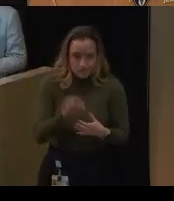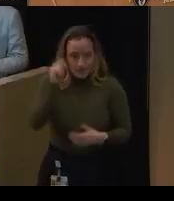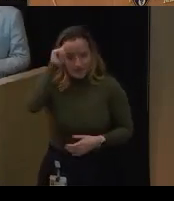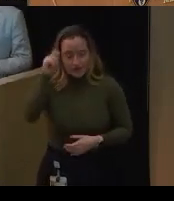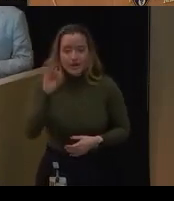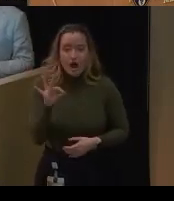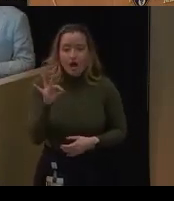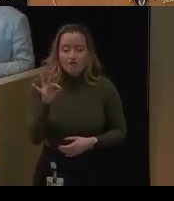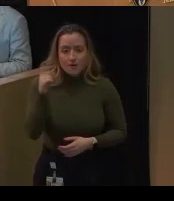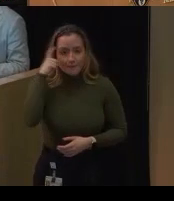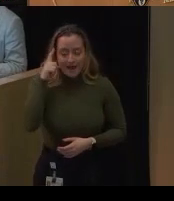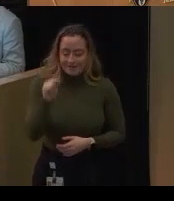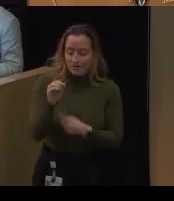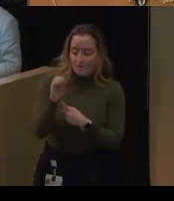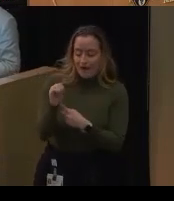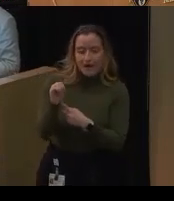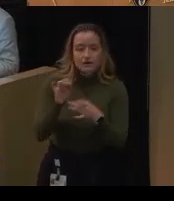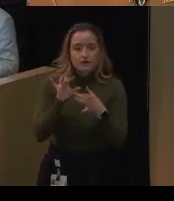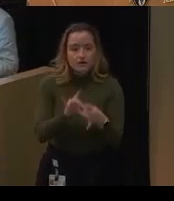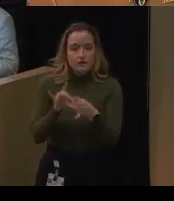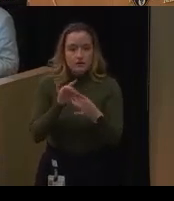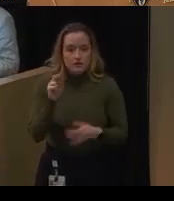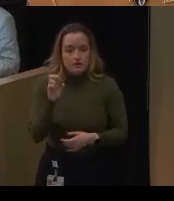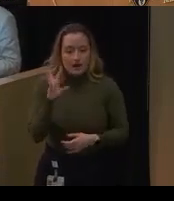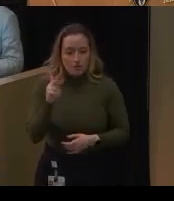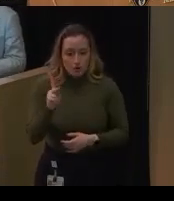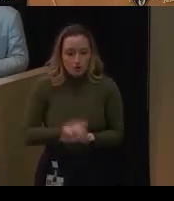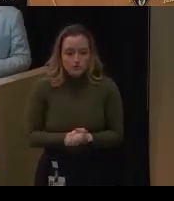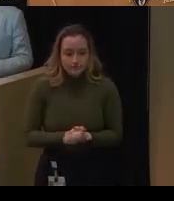of my network and this includes brain regions such as the temporal parietal Junction or tpj